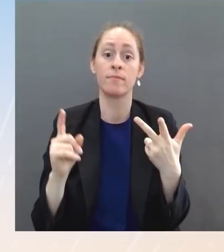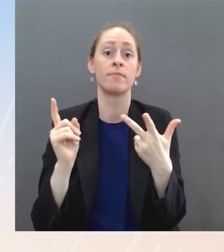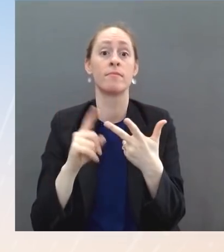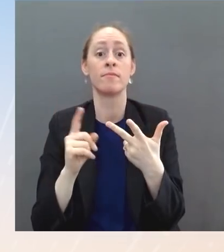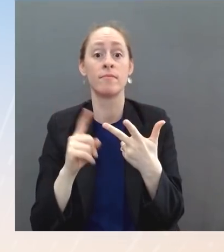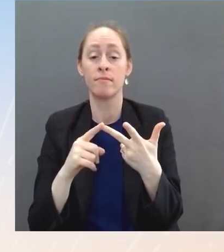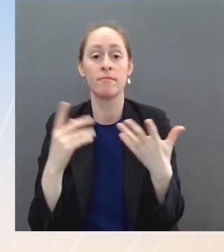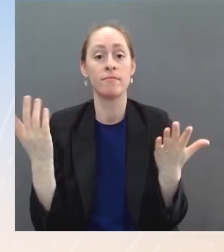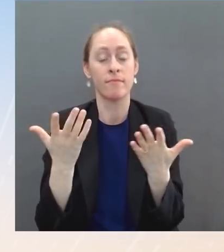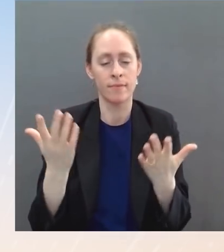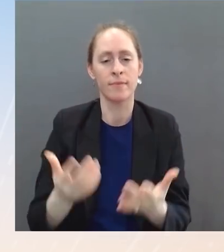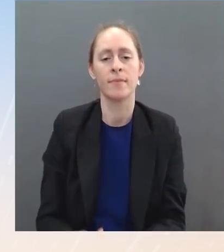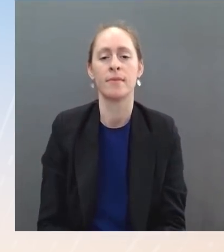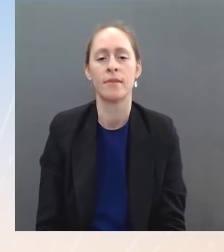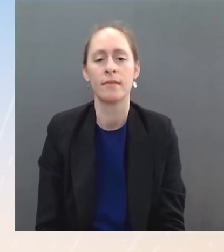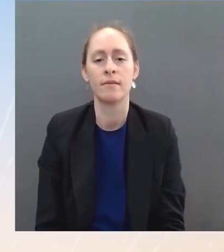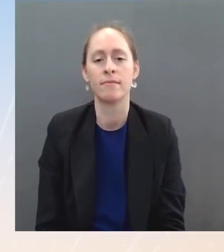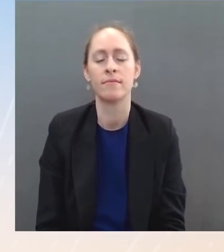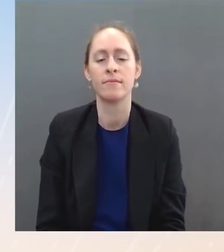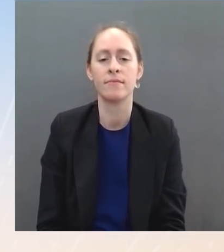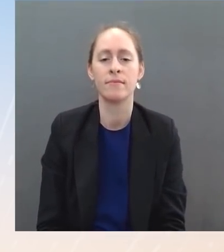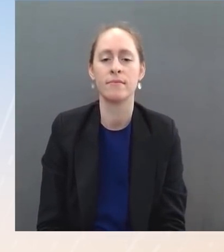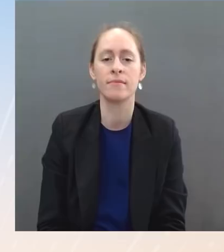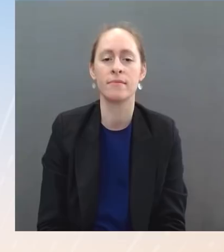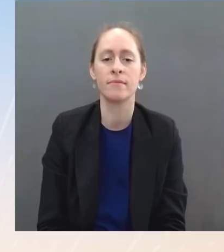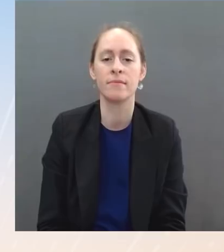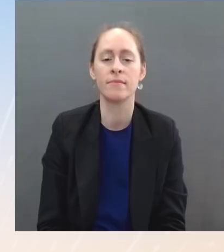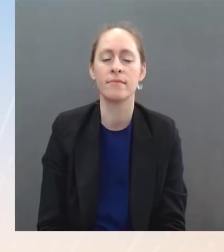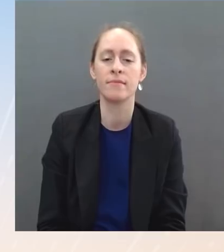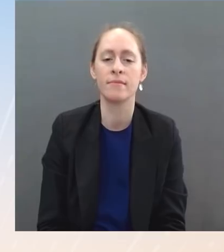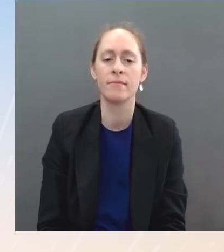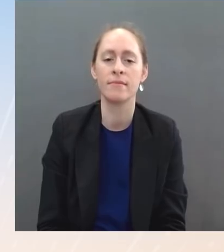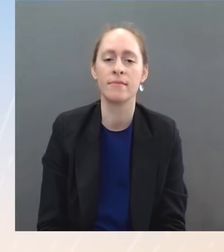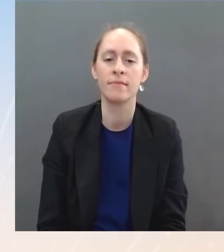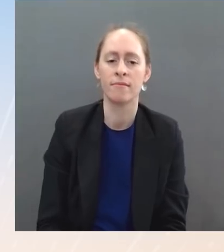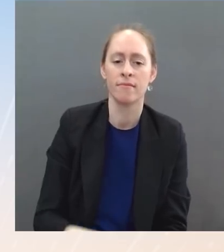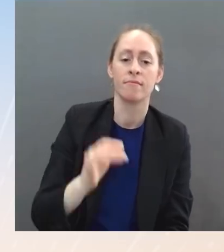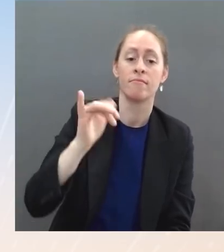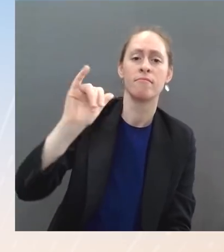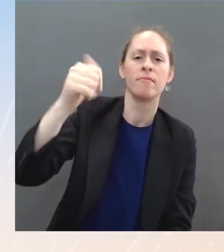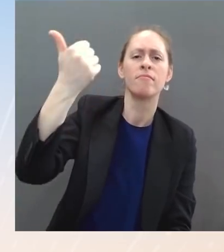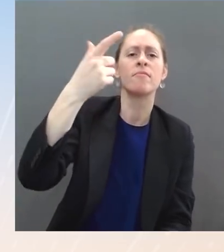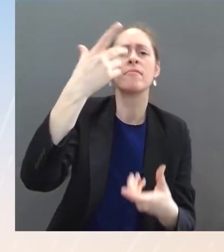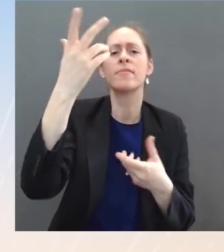including the United Nations, but others as well -- prominent international non-governmental organizations